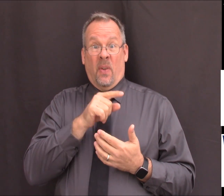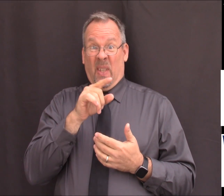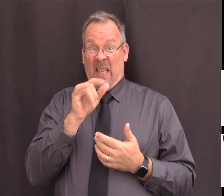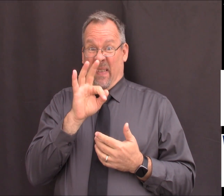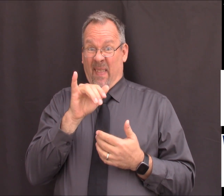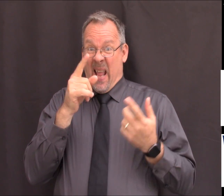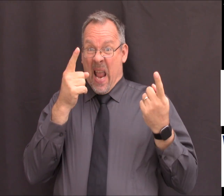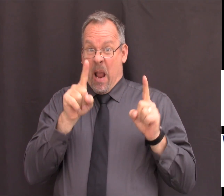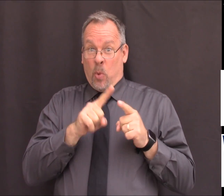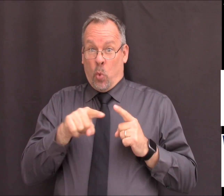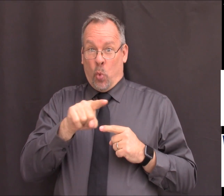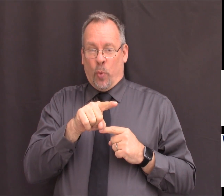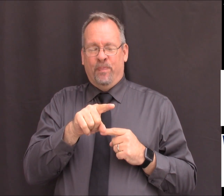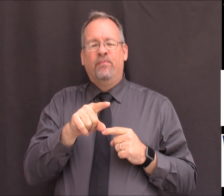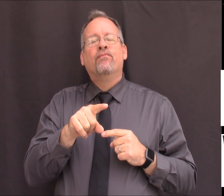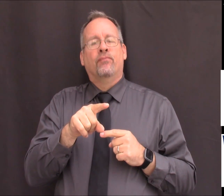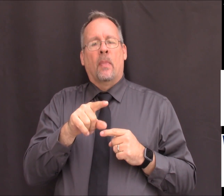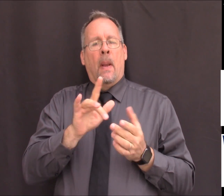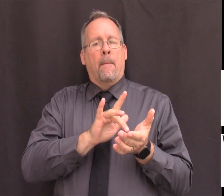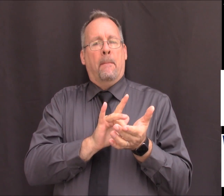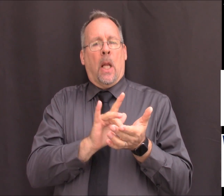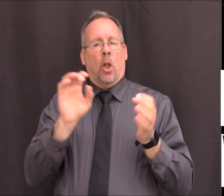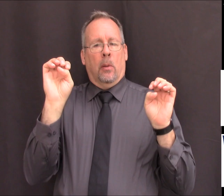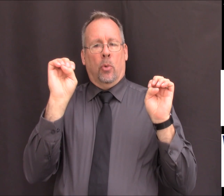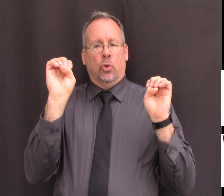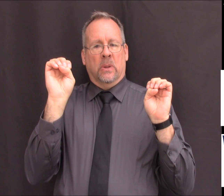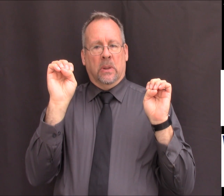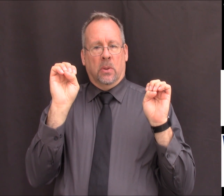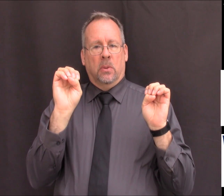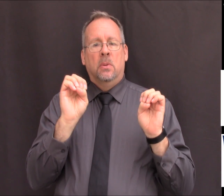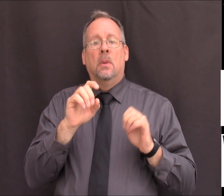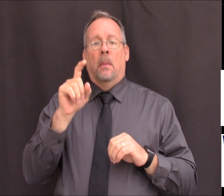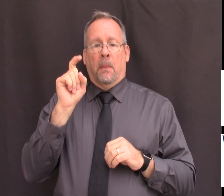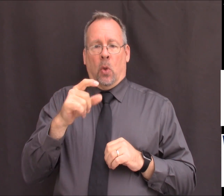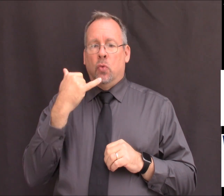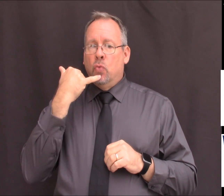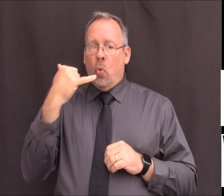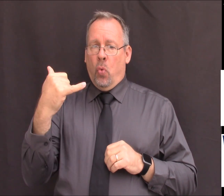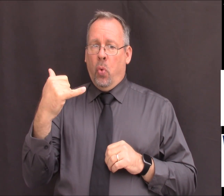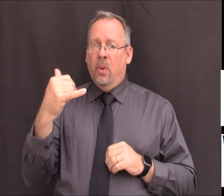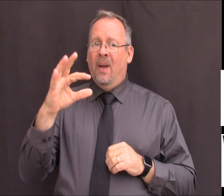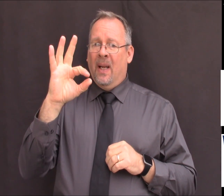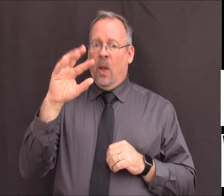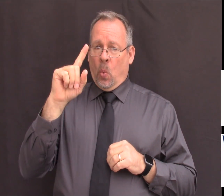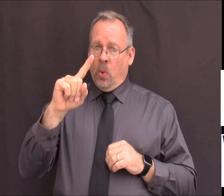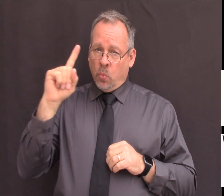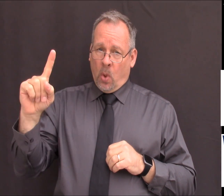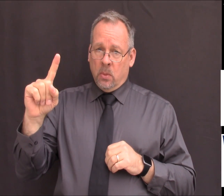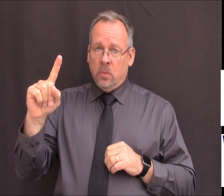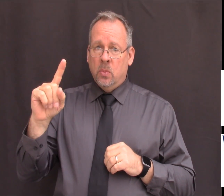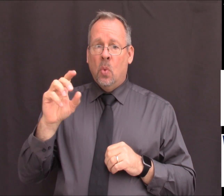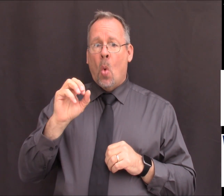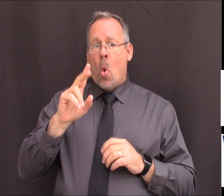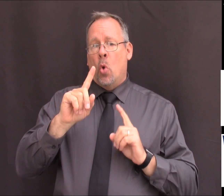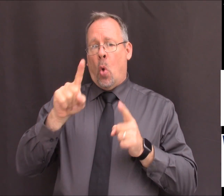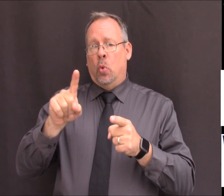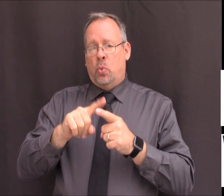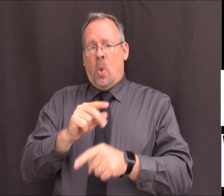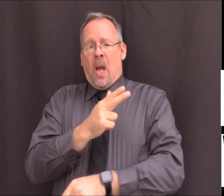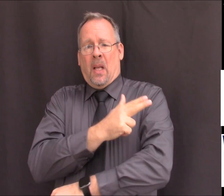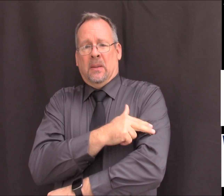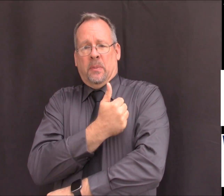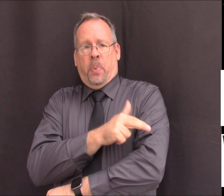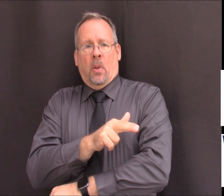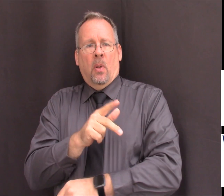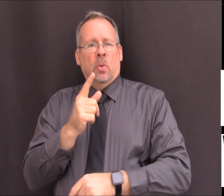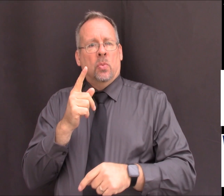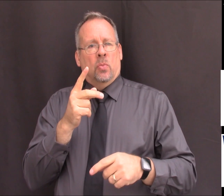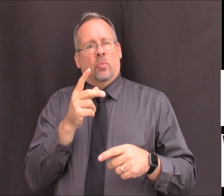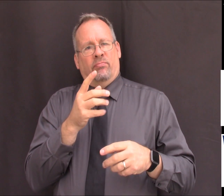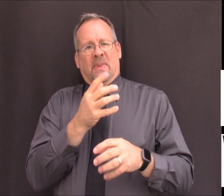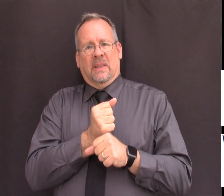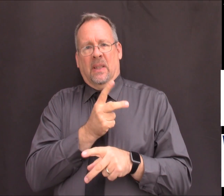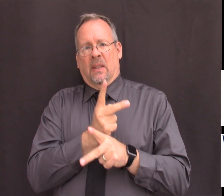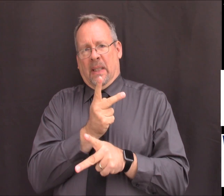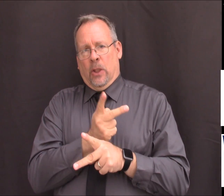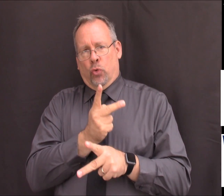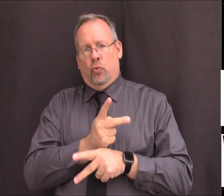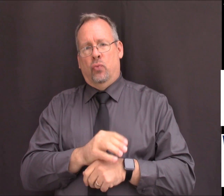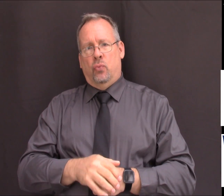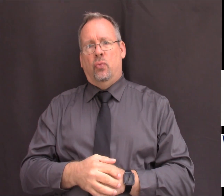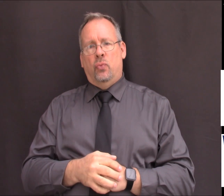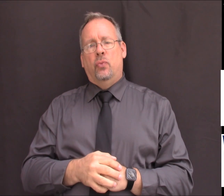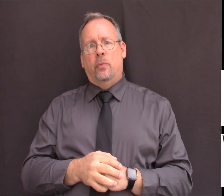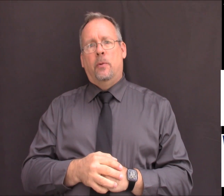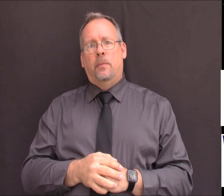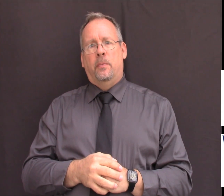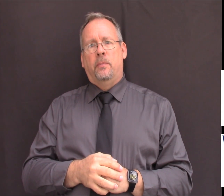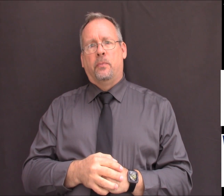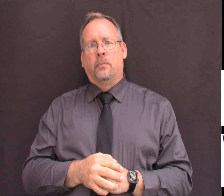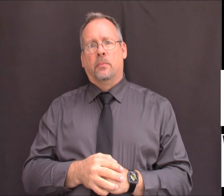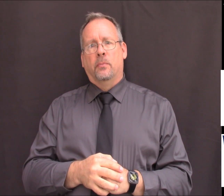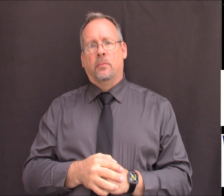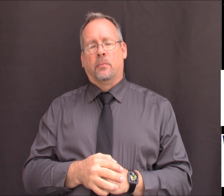Anyone experiencing these side effects should call 9-1-1 or go to the closest hospital for care.